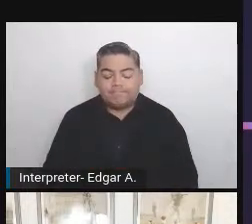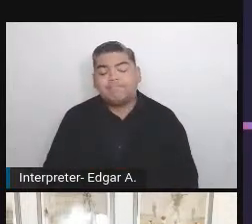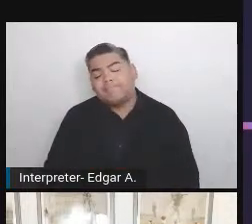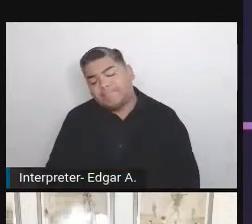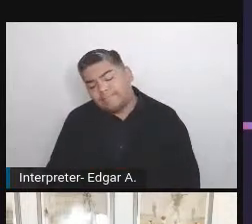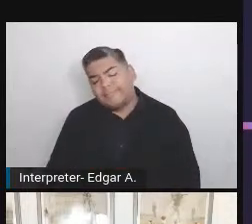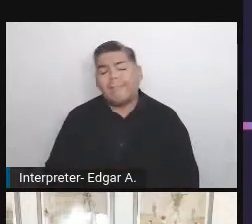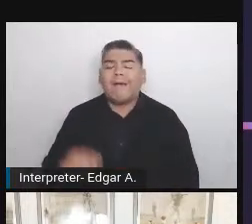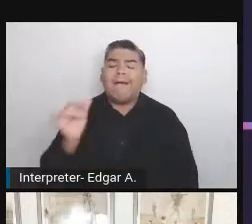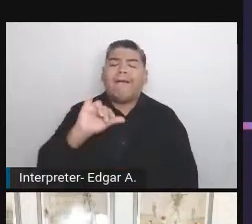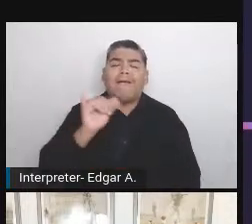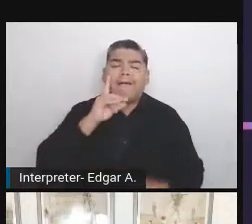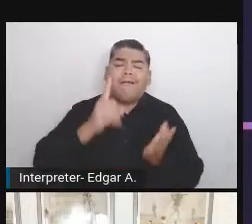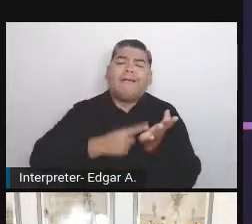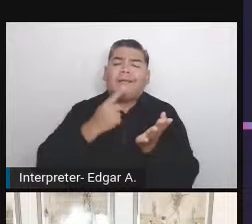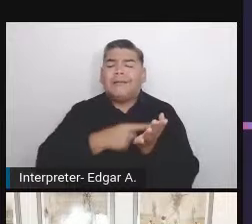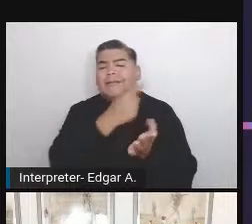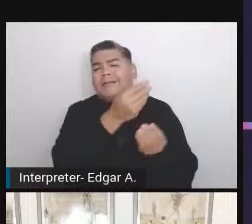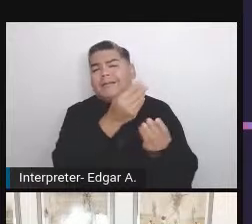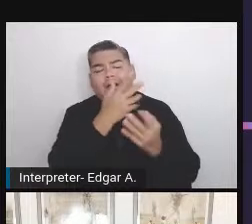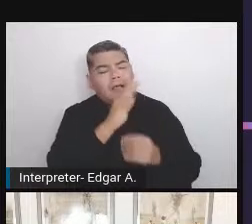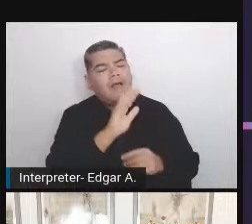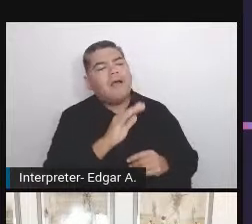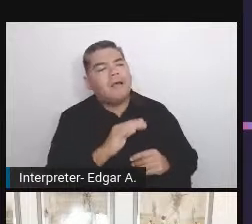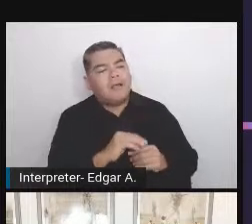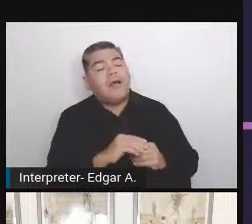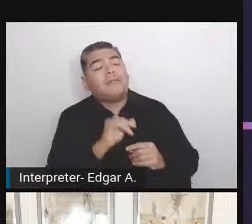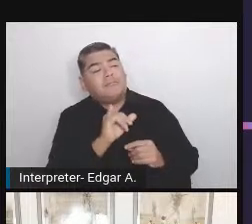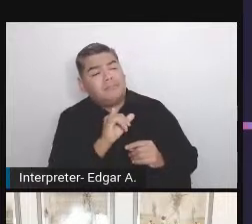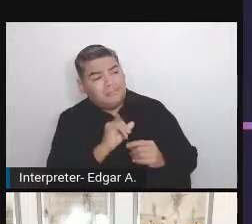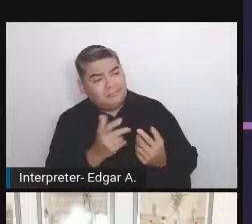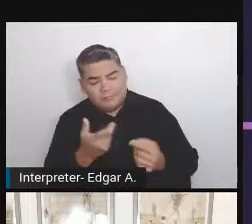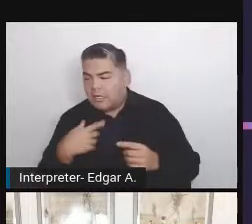Also quite often there is a sad argument that we have more important things to do. I am